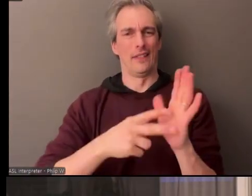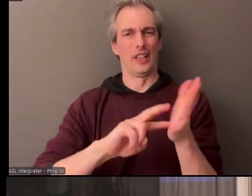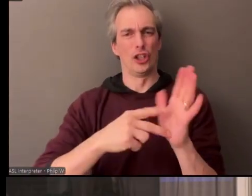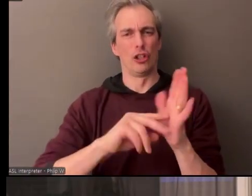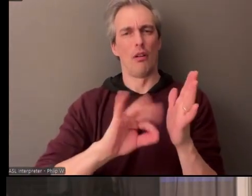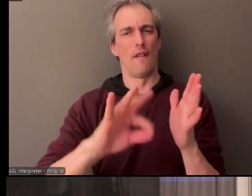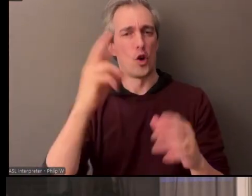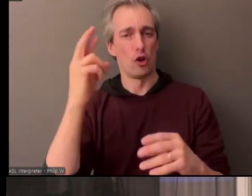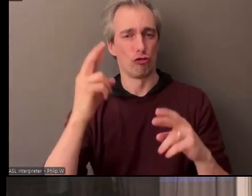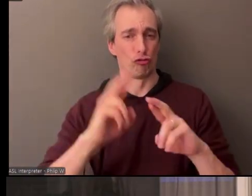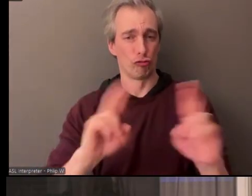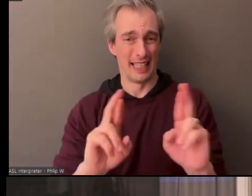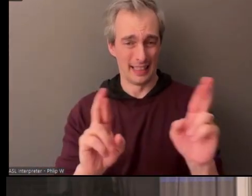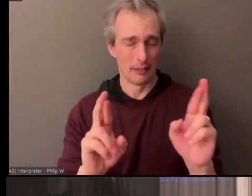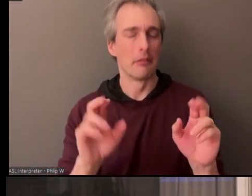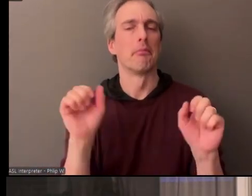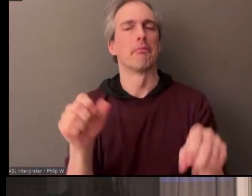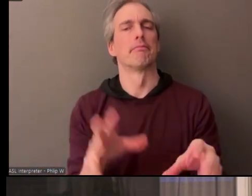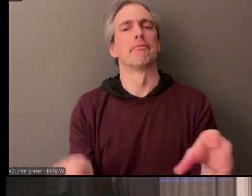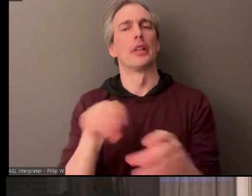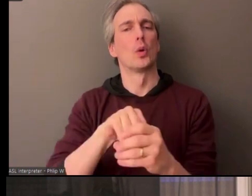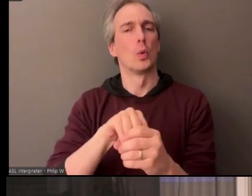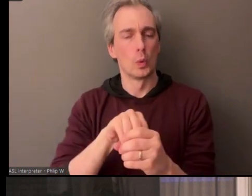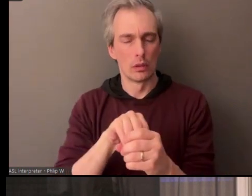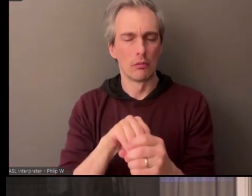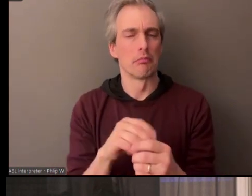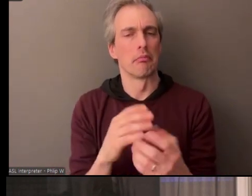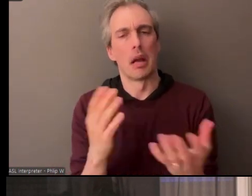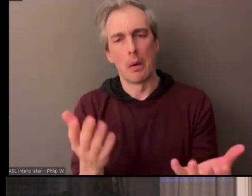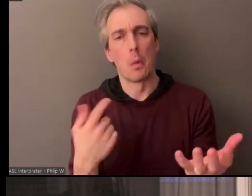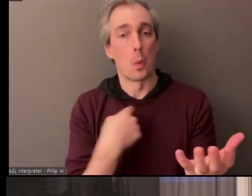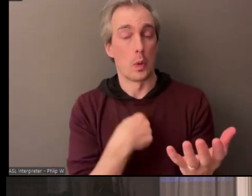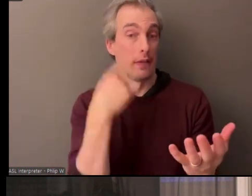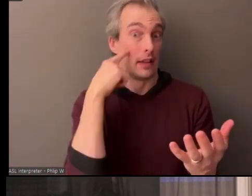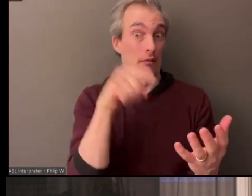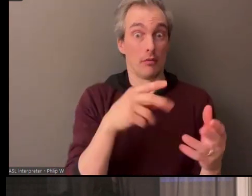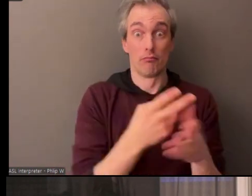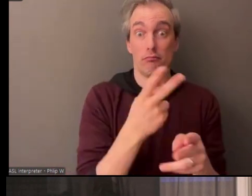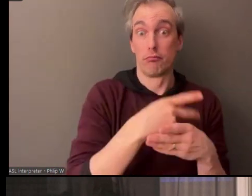We consider a project ready to work on when it has accessibility acceptance criteria.